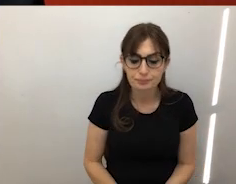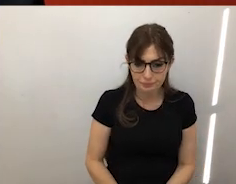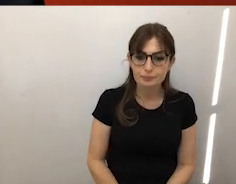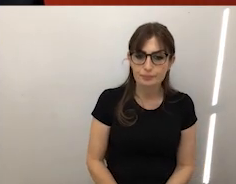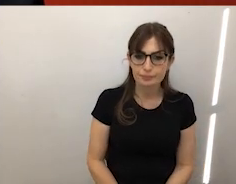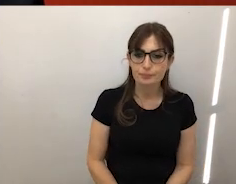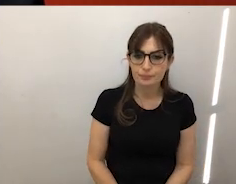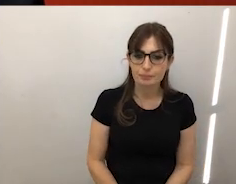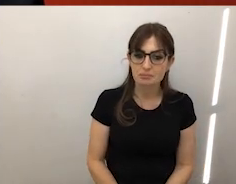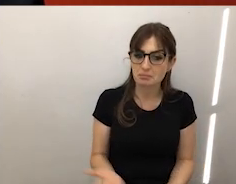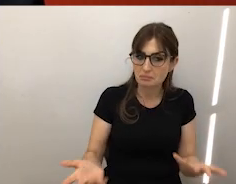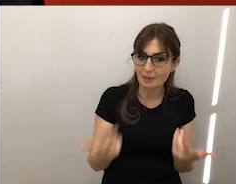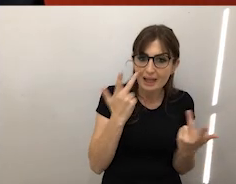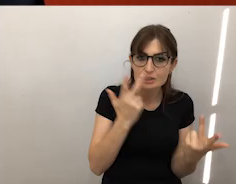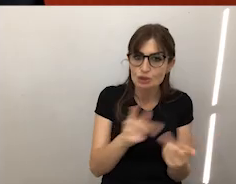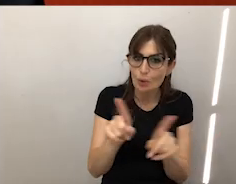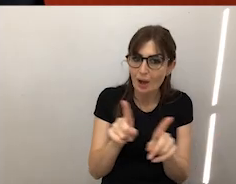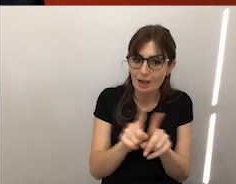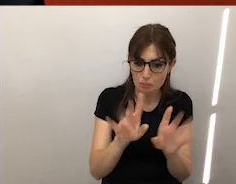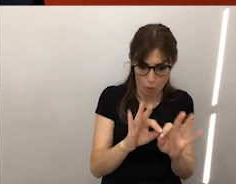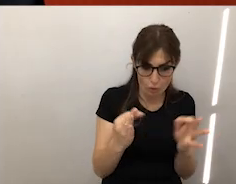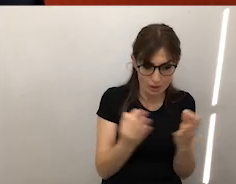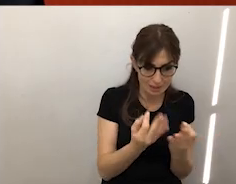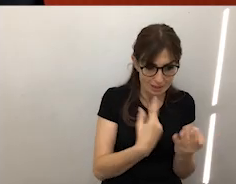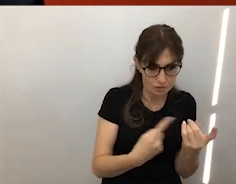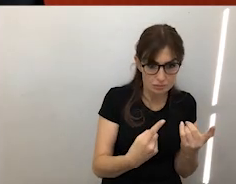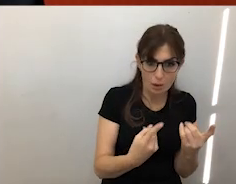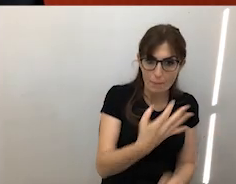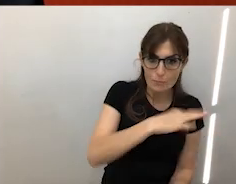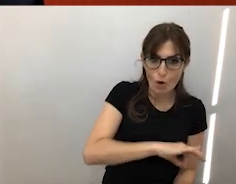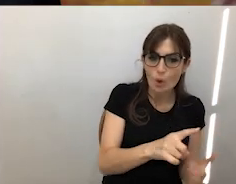It will also show you whether the organisation has made a surplus or a deficit.